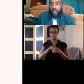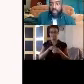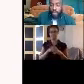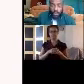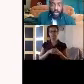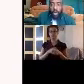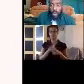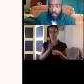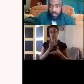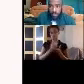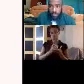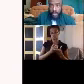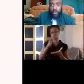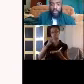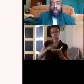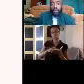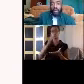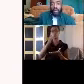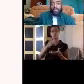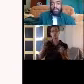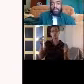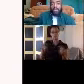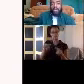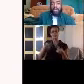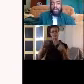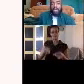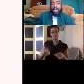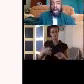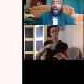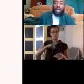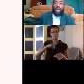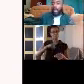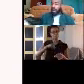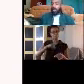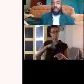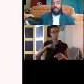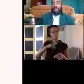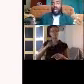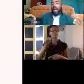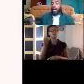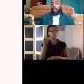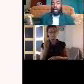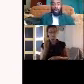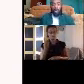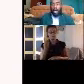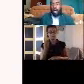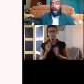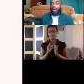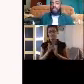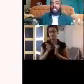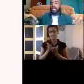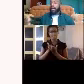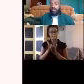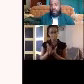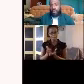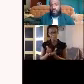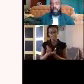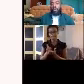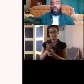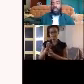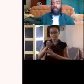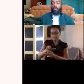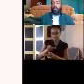going to be harm. But then when it comes to how, like how can we take care of you, what